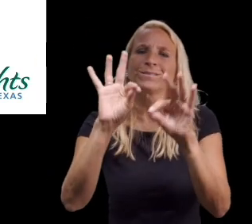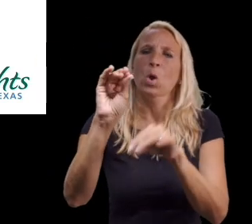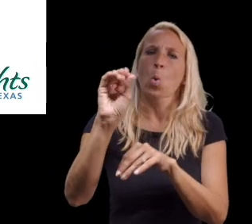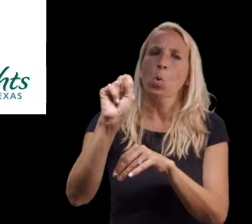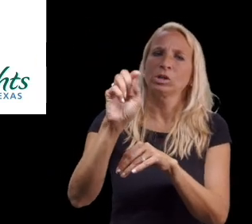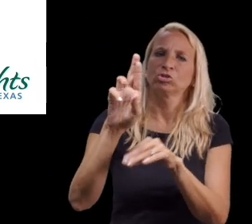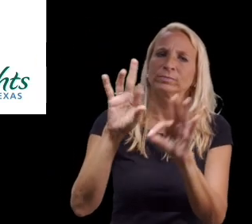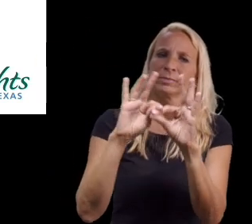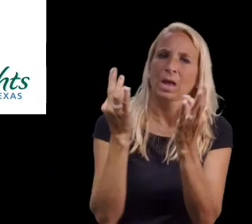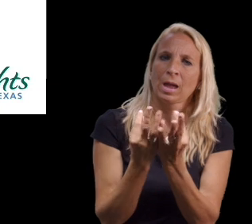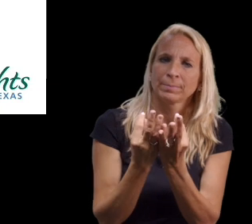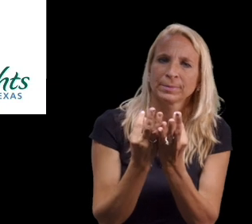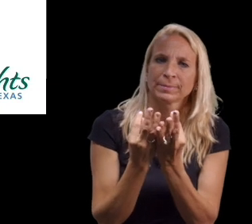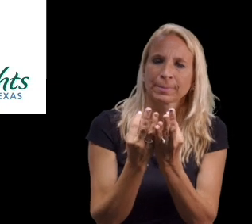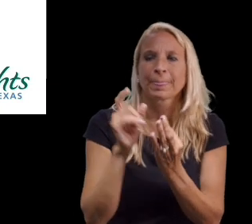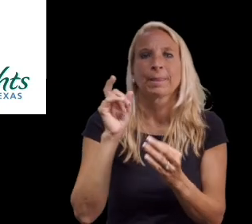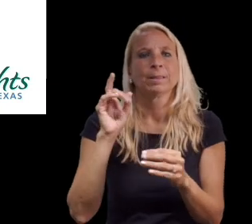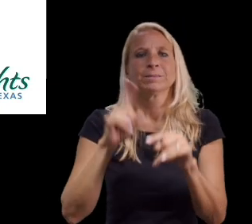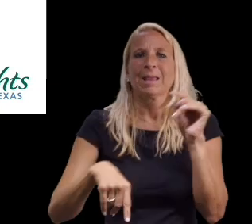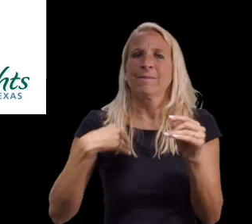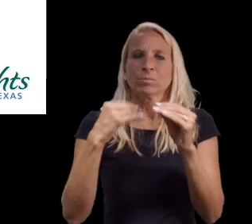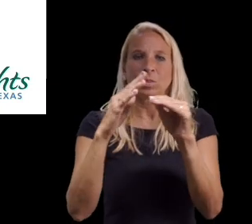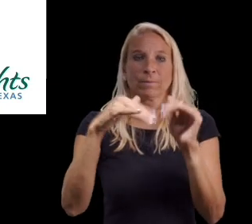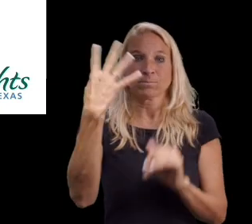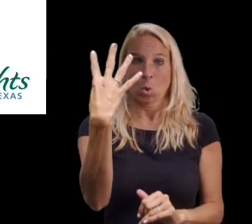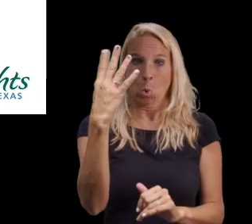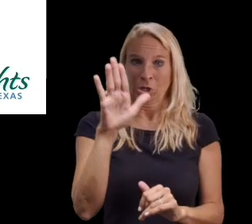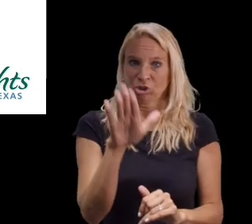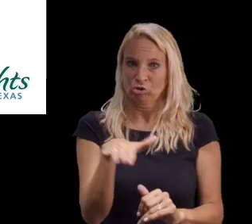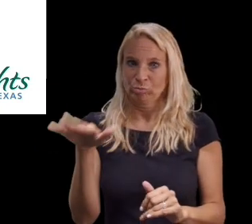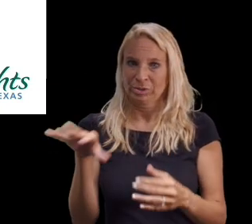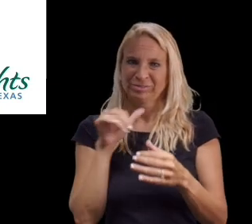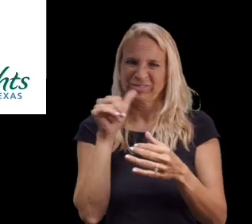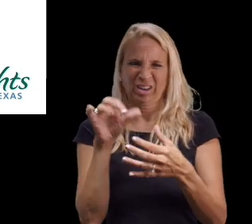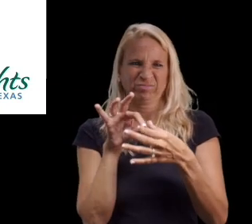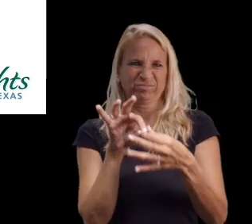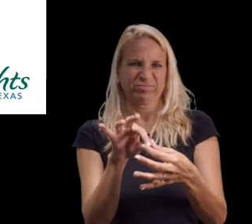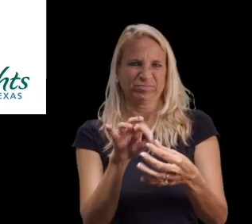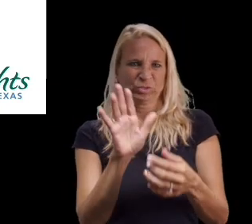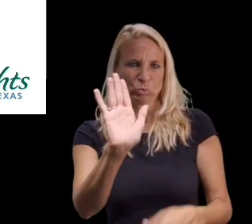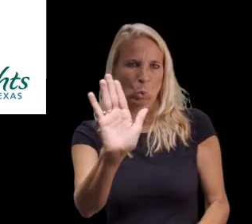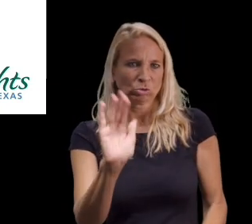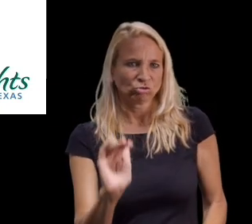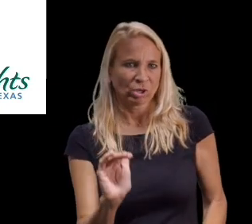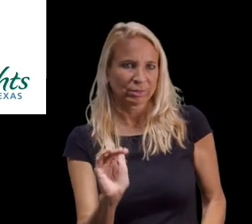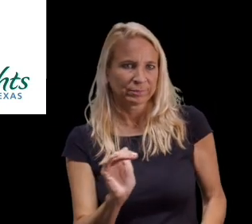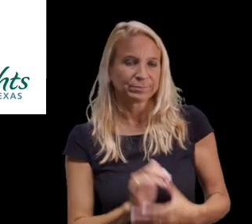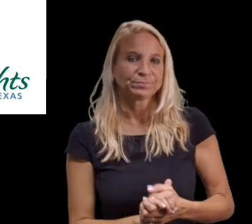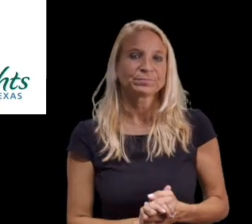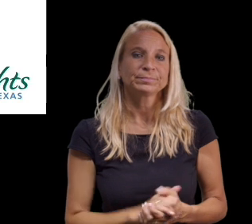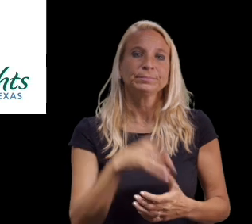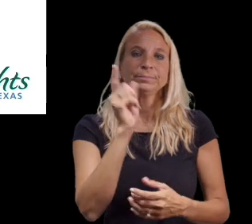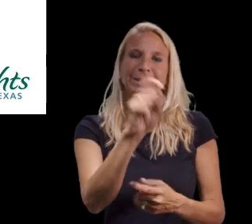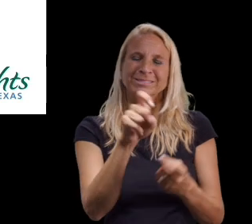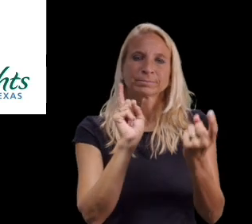that includes no more than four children unrelated to your child. You must meet medical necessity,